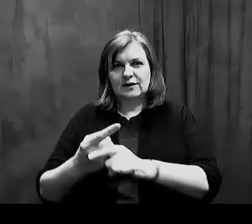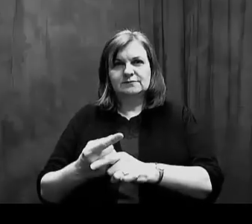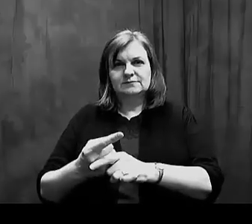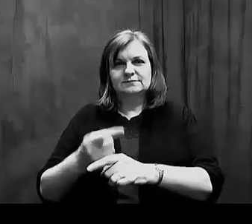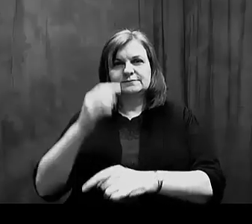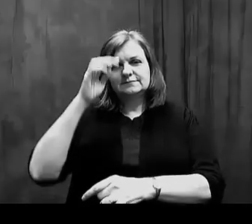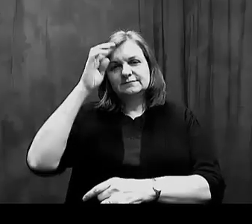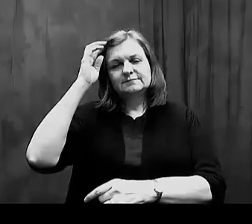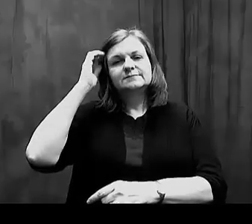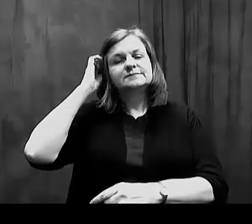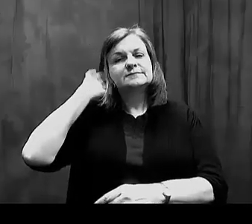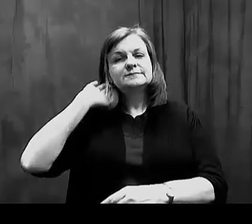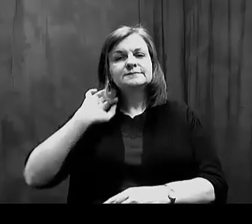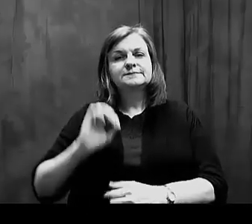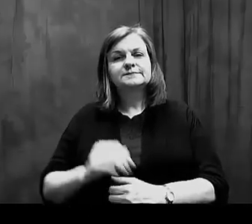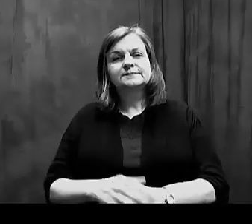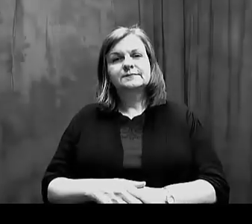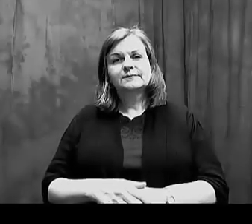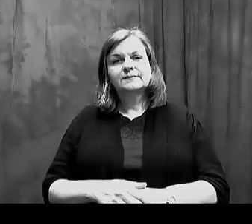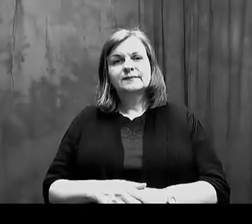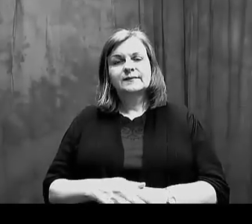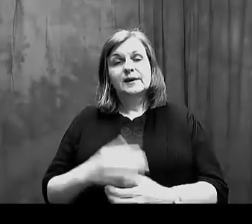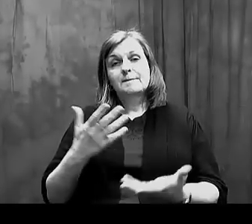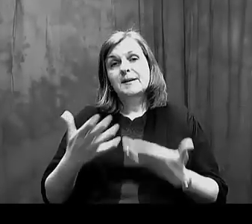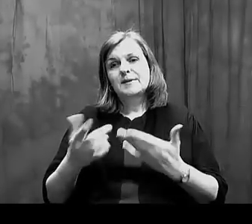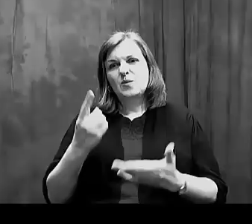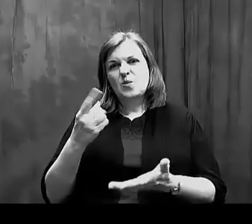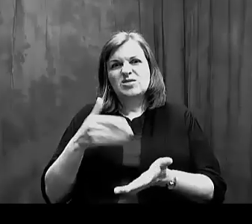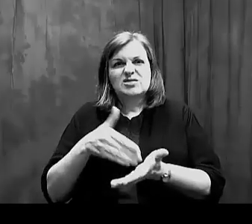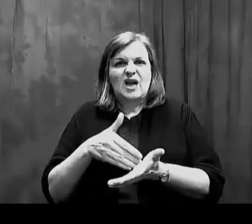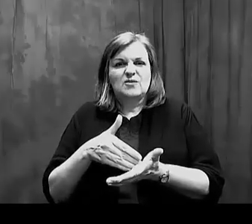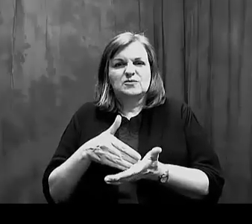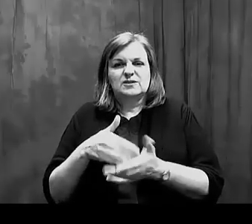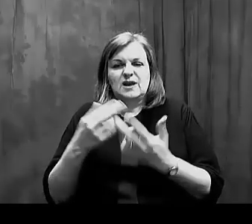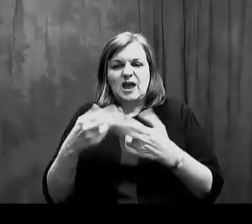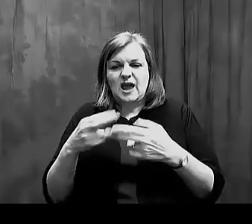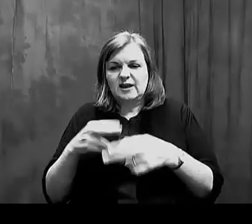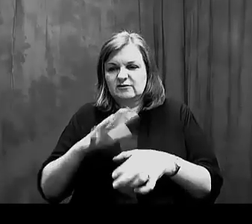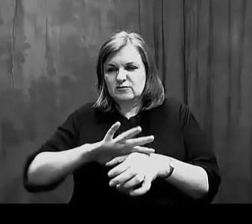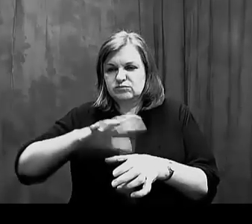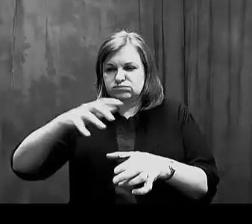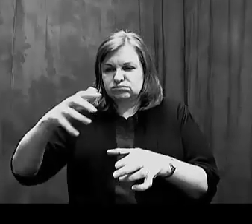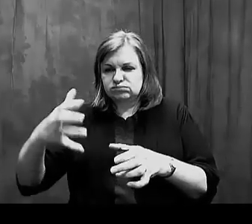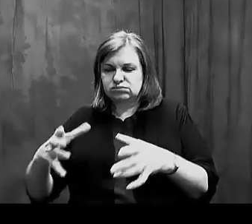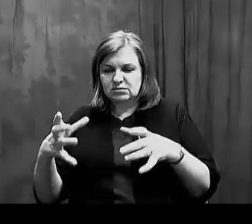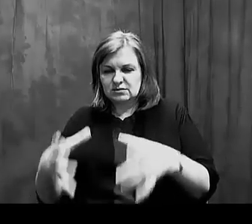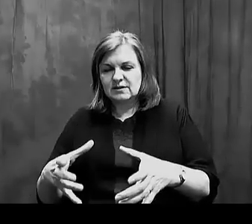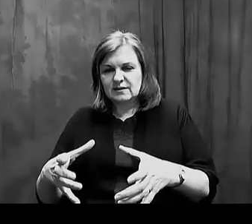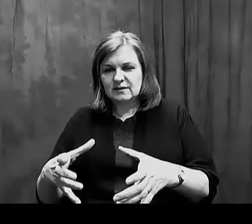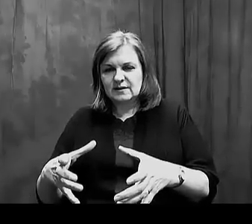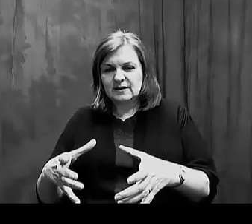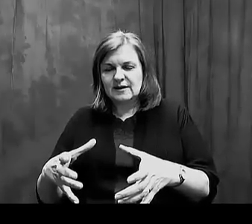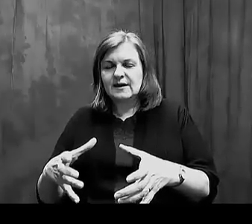notice the very high copy number of eggs they're kind of all over the place here